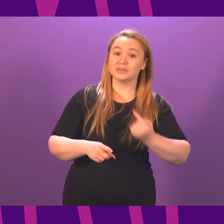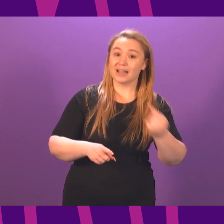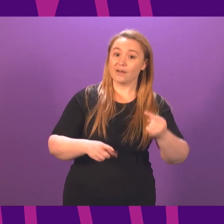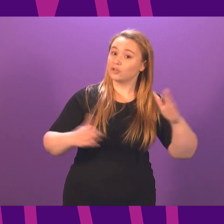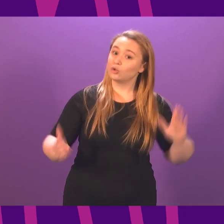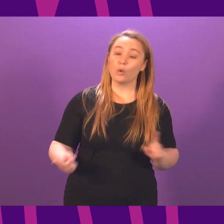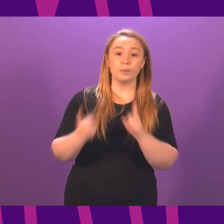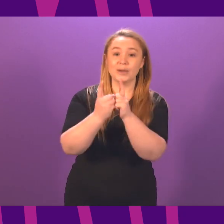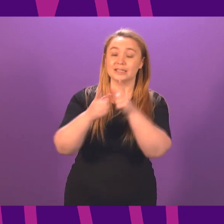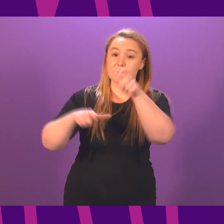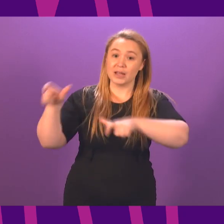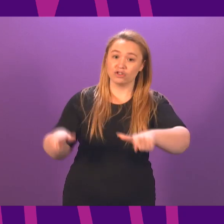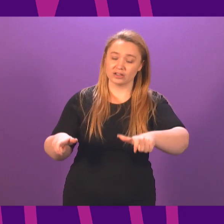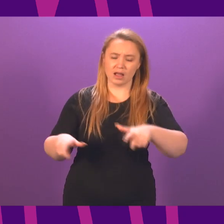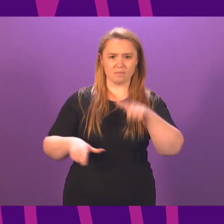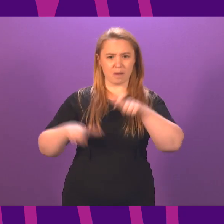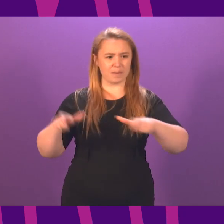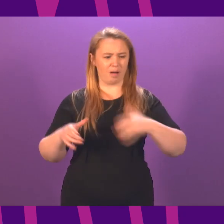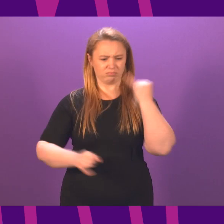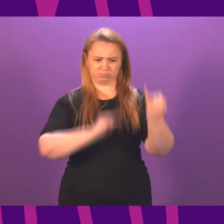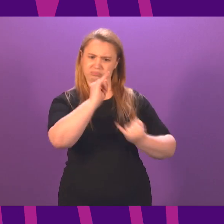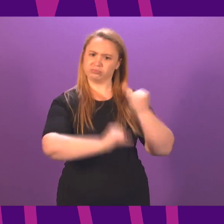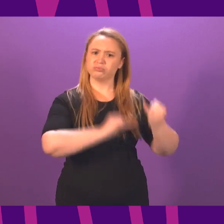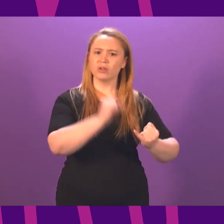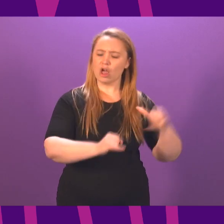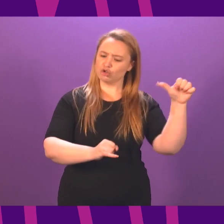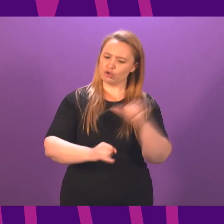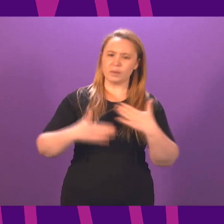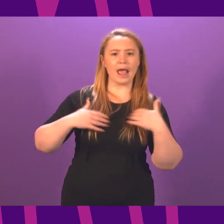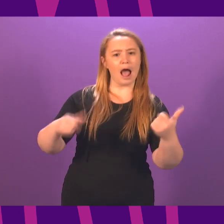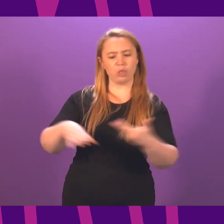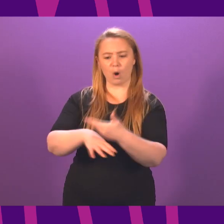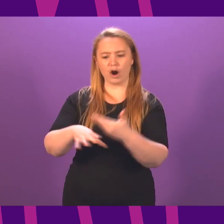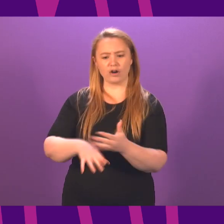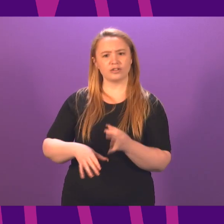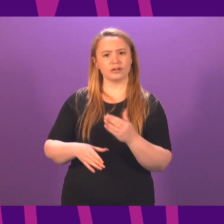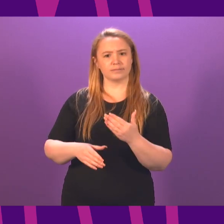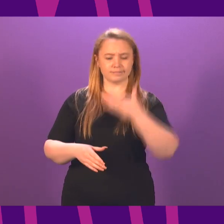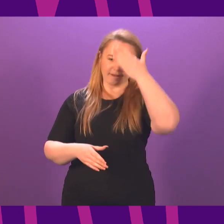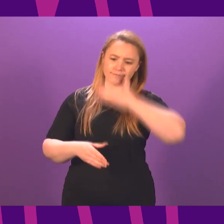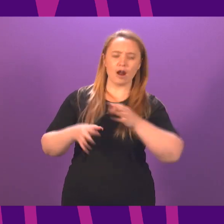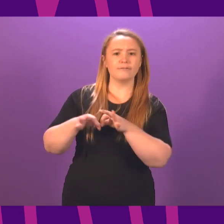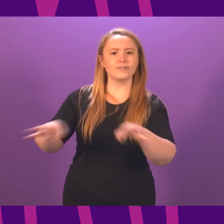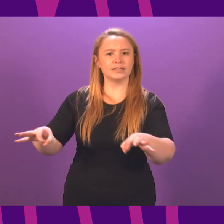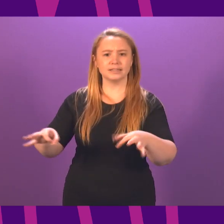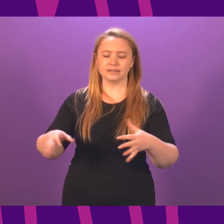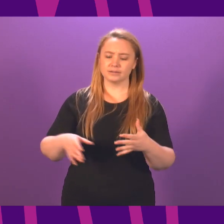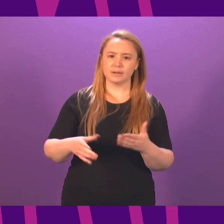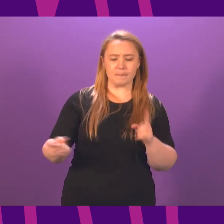criticism, because patient-facing health workers are in the front line and have highest priority.